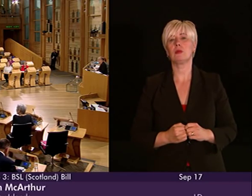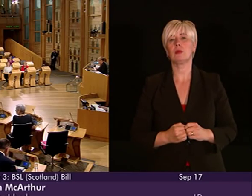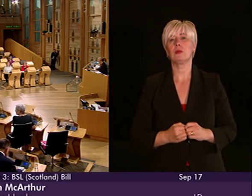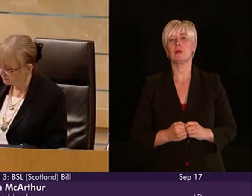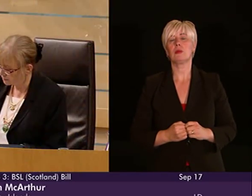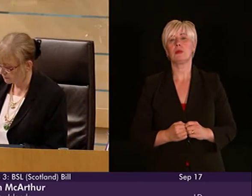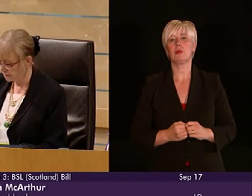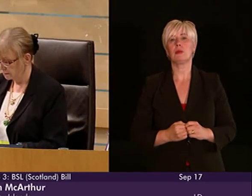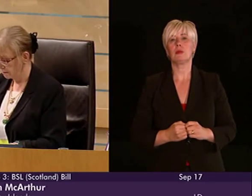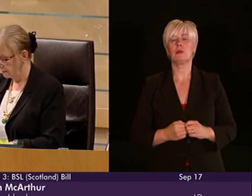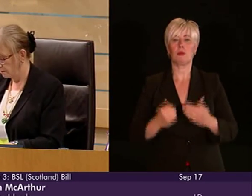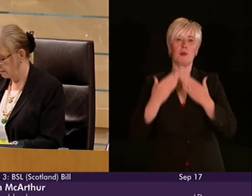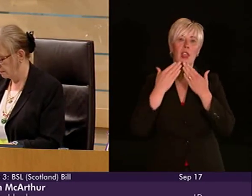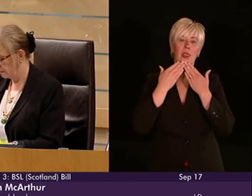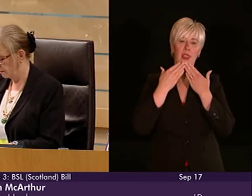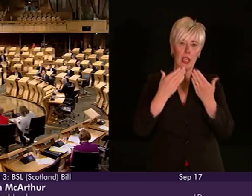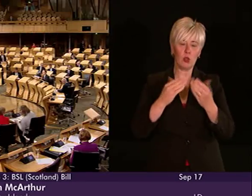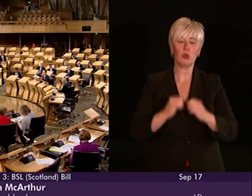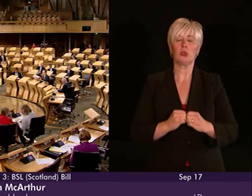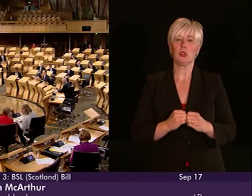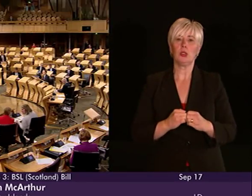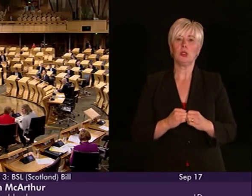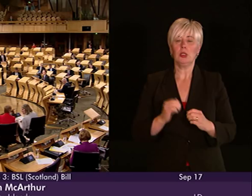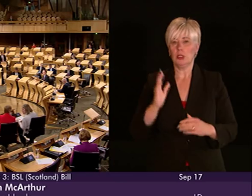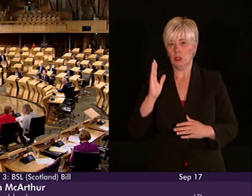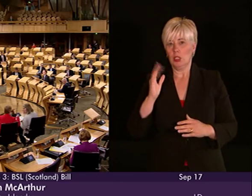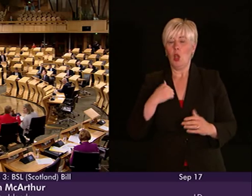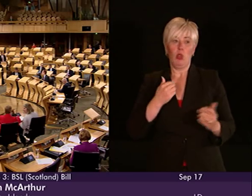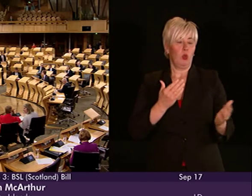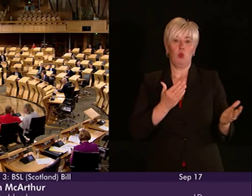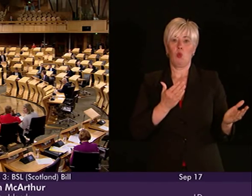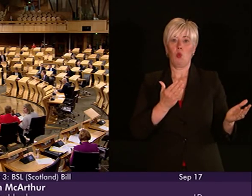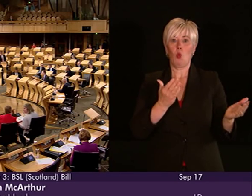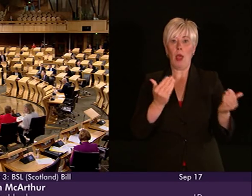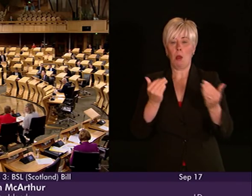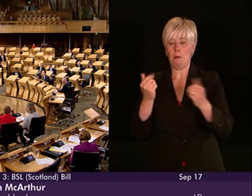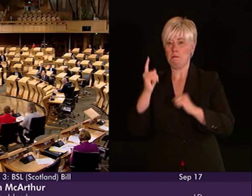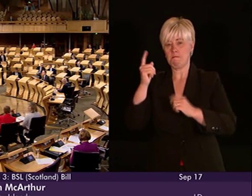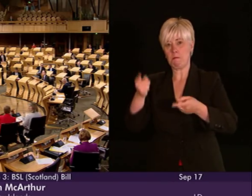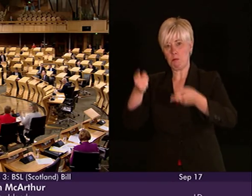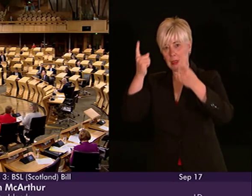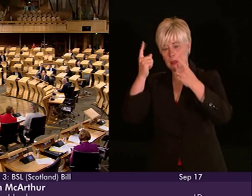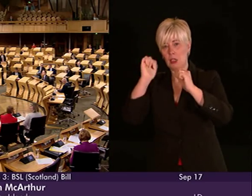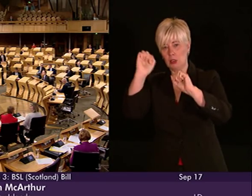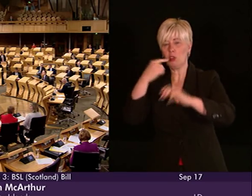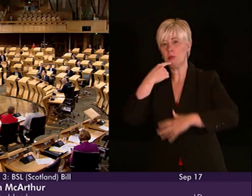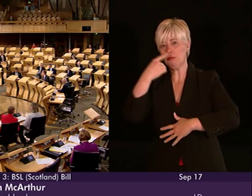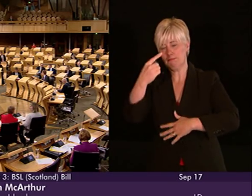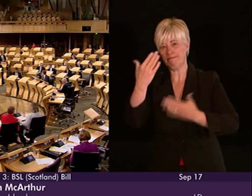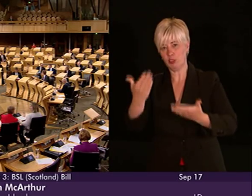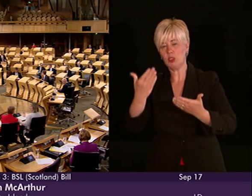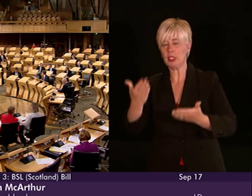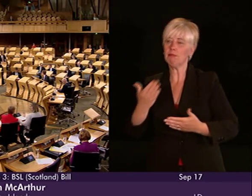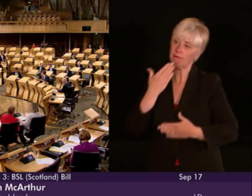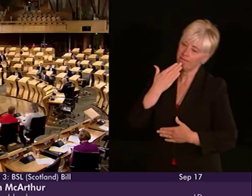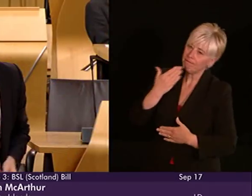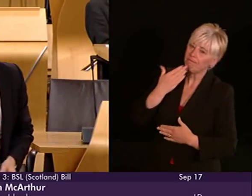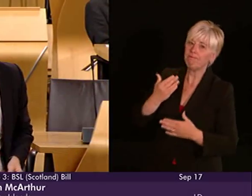Liam McArthur (Orkney Islands) (LD): I welcome the amendments, which honour a commitment